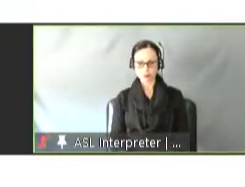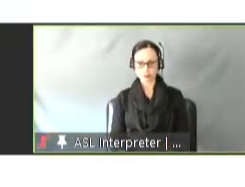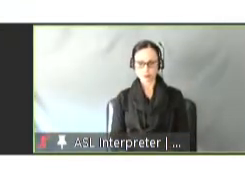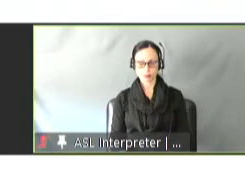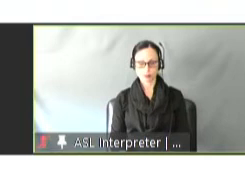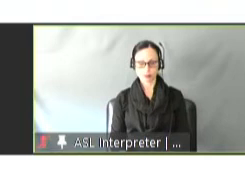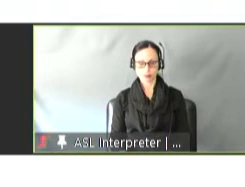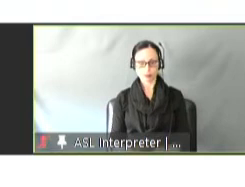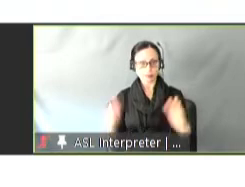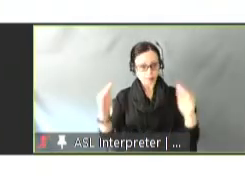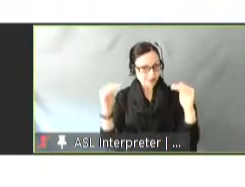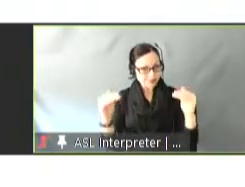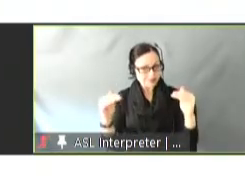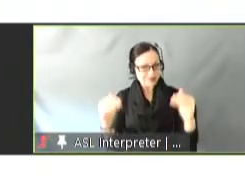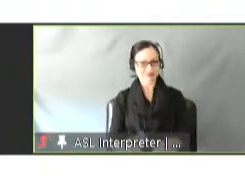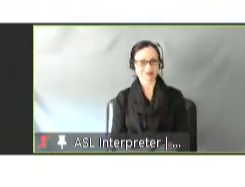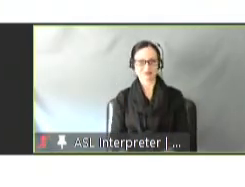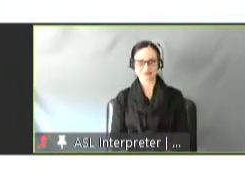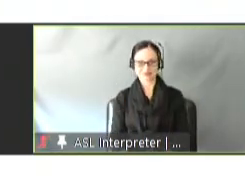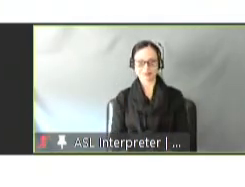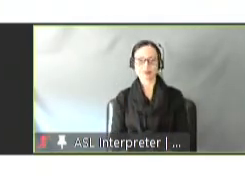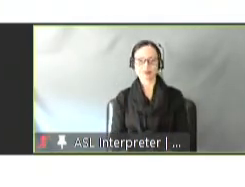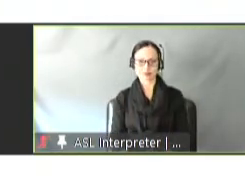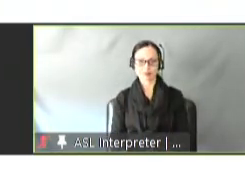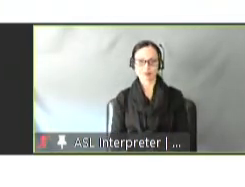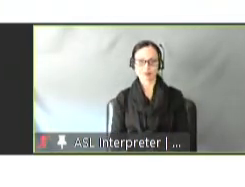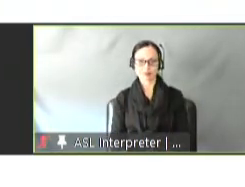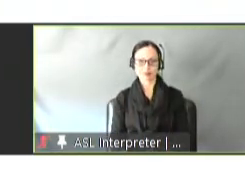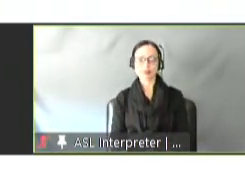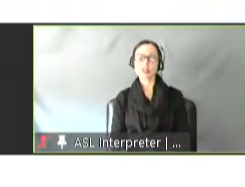Next. And so, we were able to show